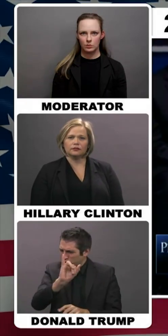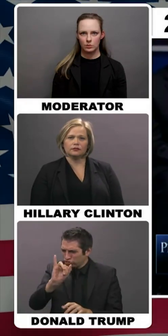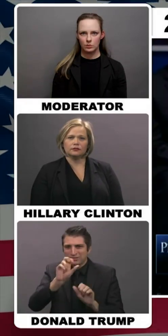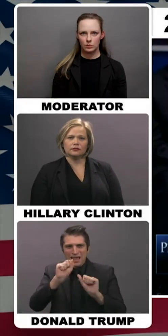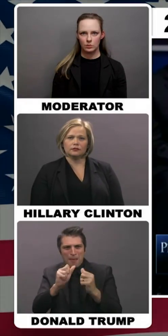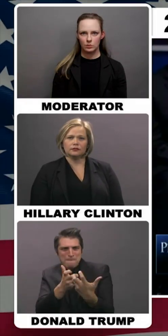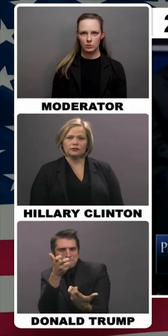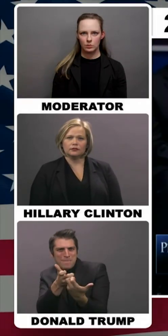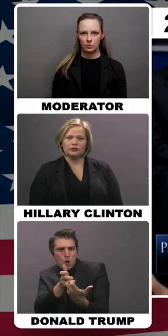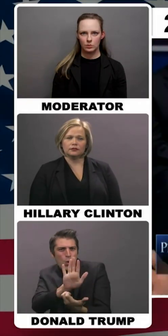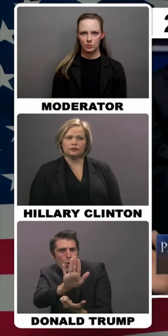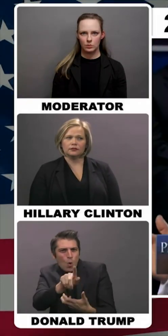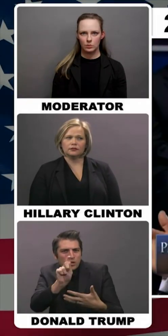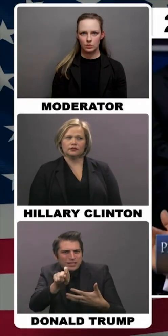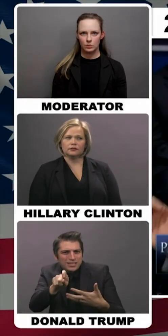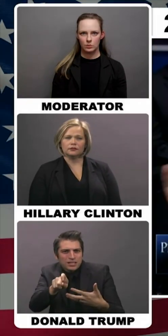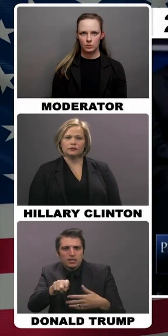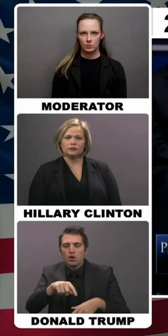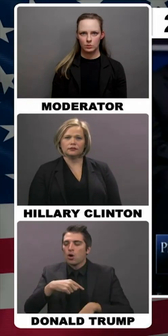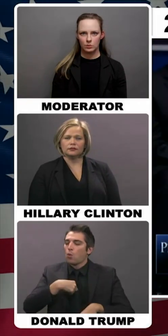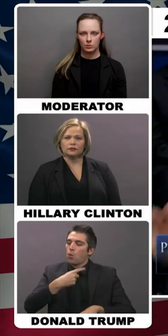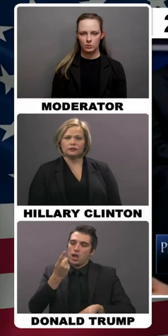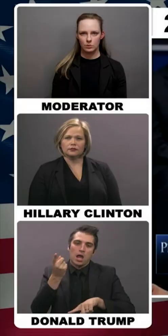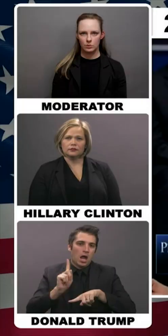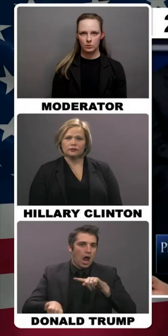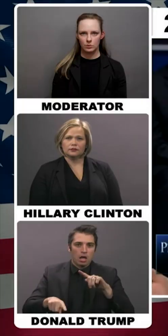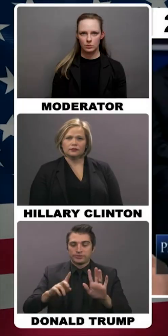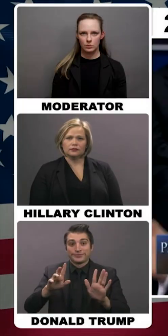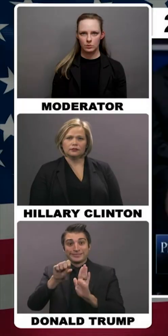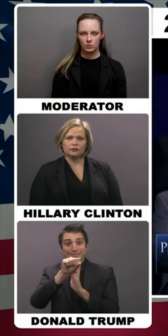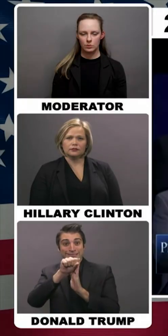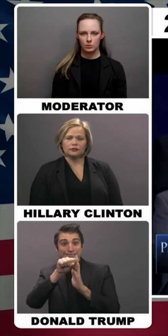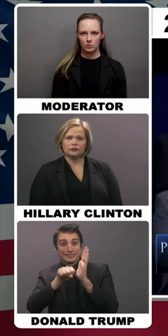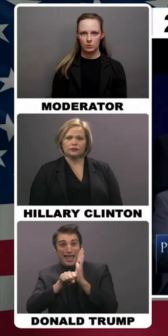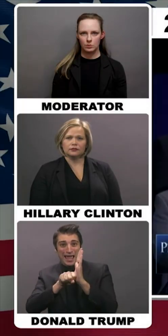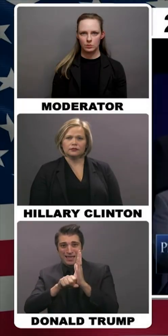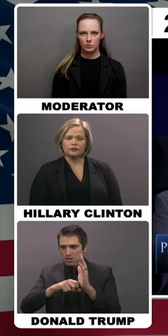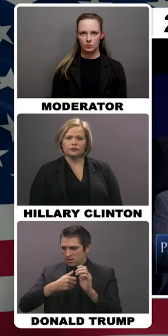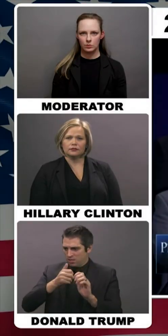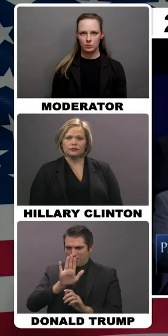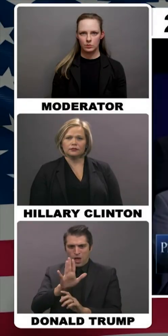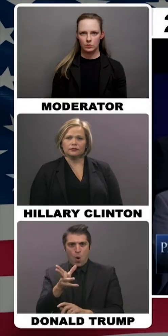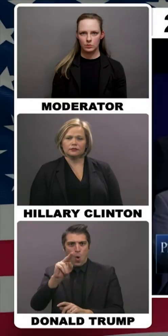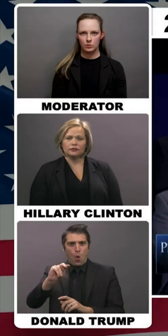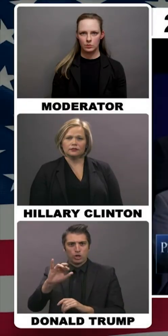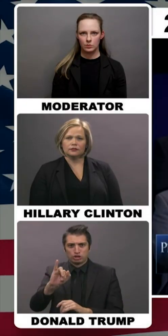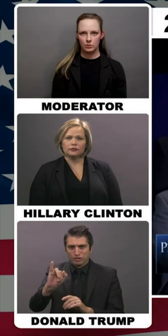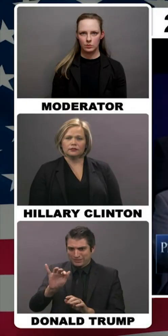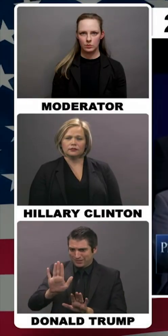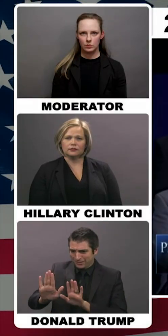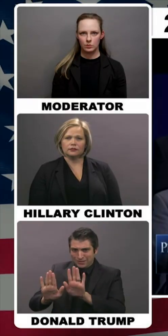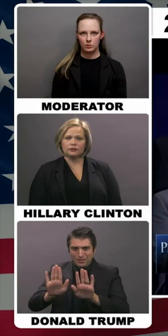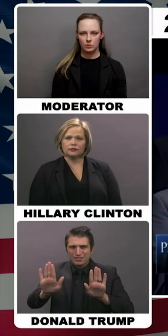artificial lines where we stop insurance companies from coming in and competing because they wanted President Obama